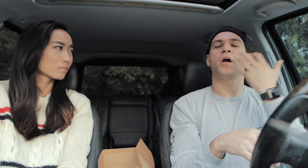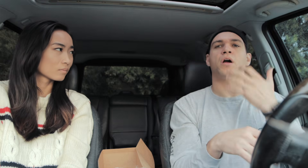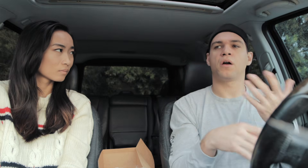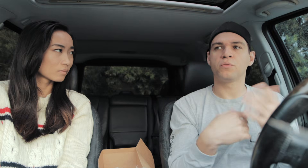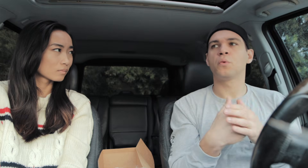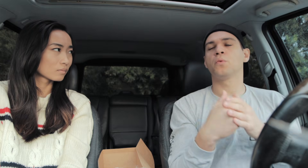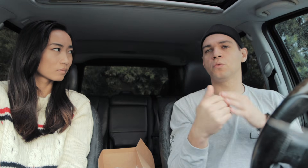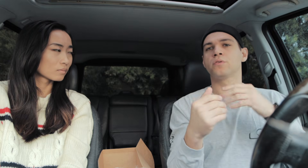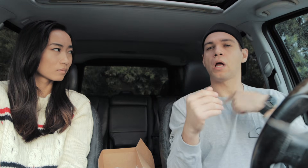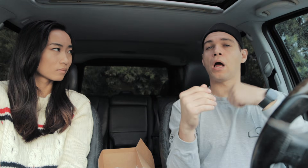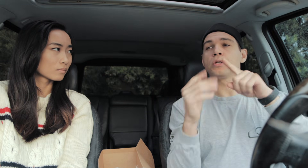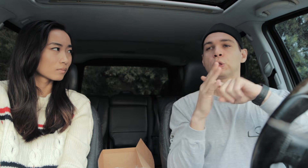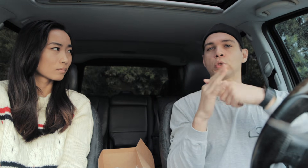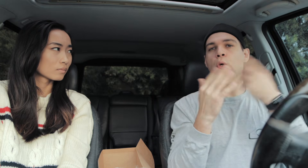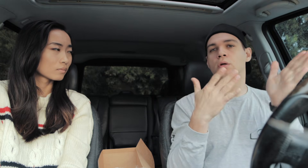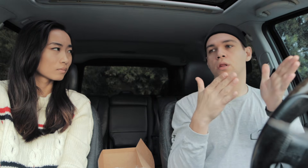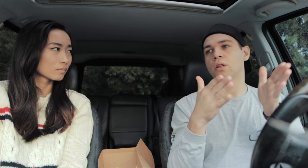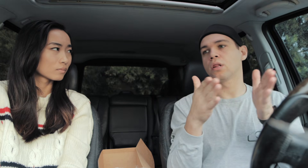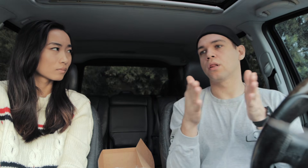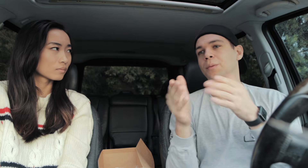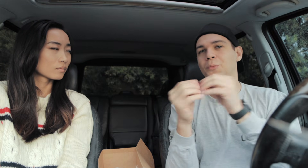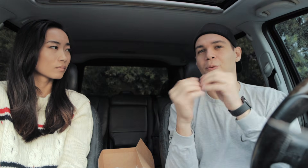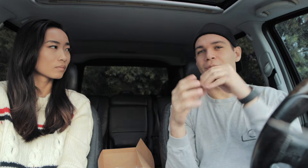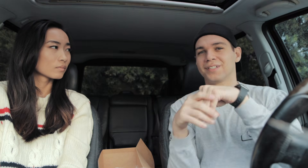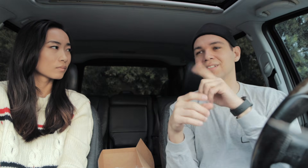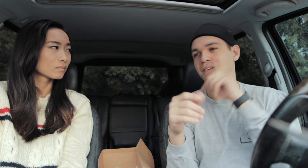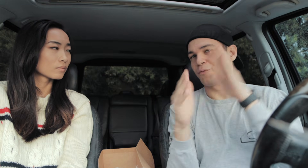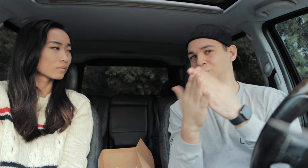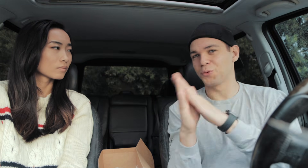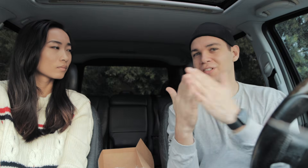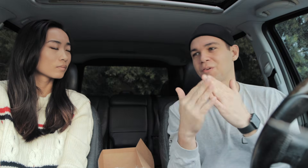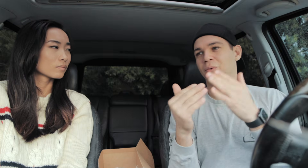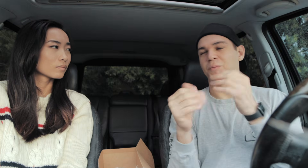I was like, oh wow I started leaning more into the Deaf community